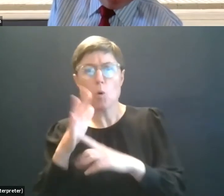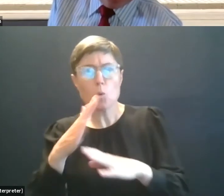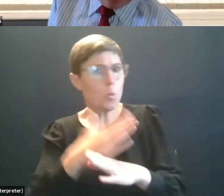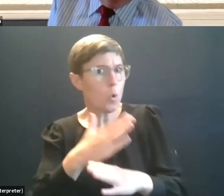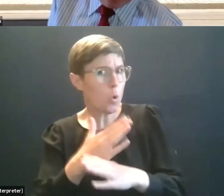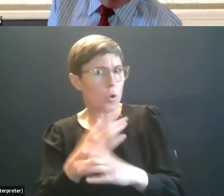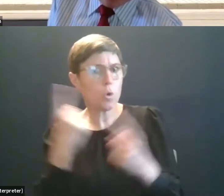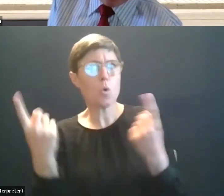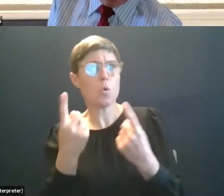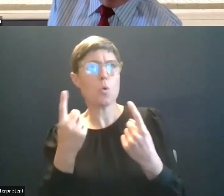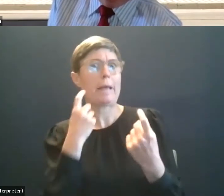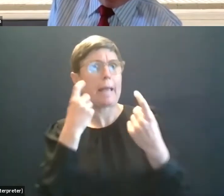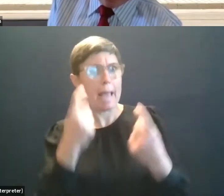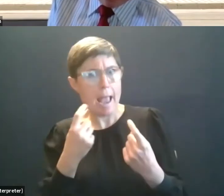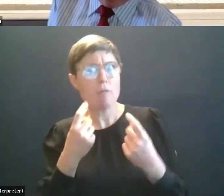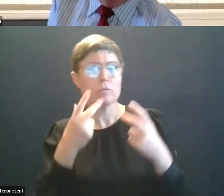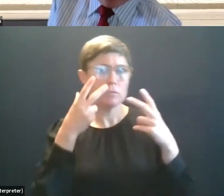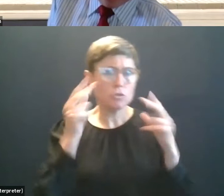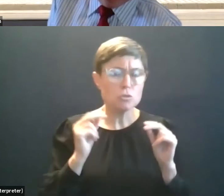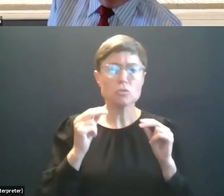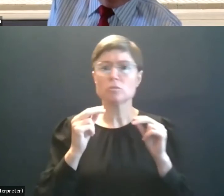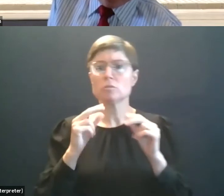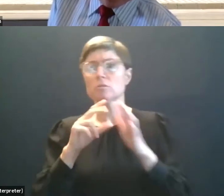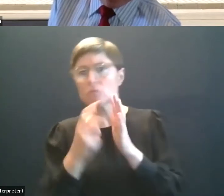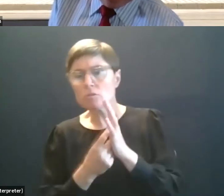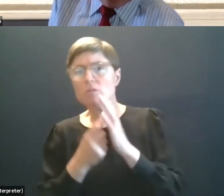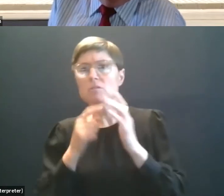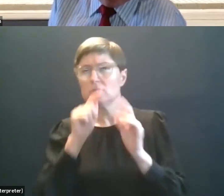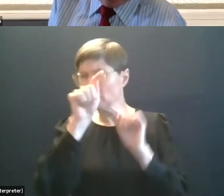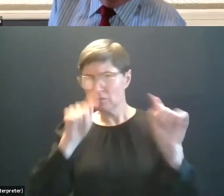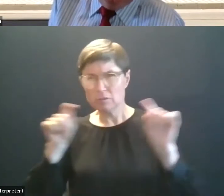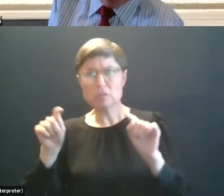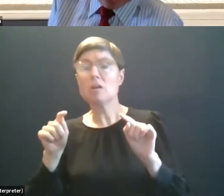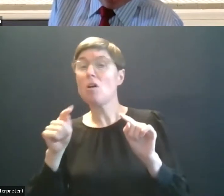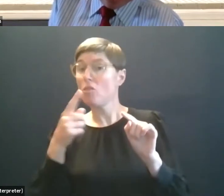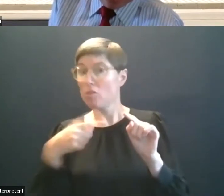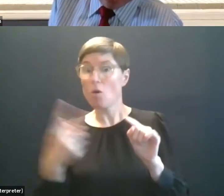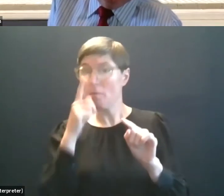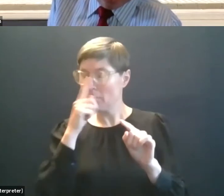who actually got our society through this difficult time are in occupations that historically